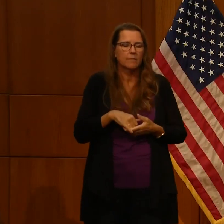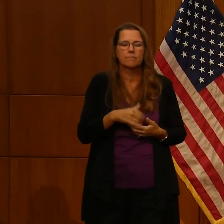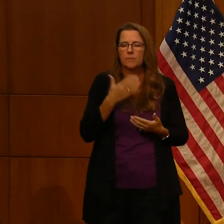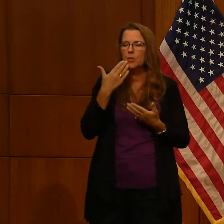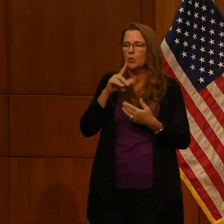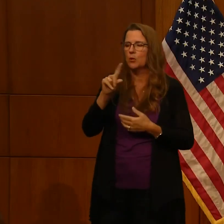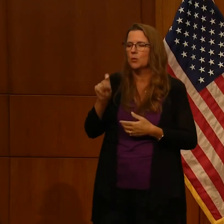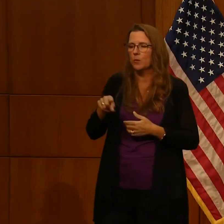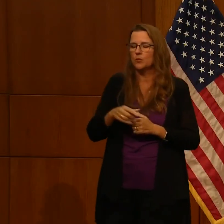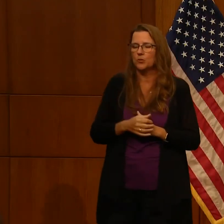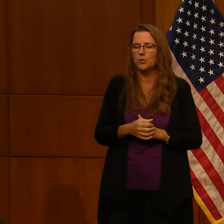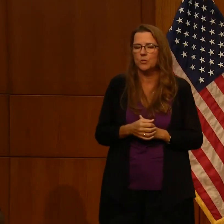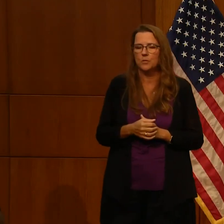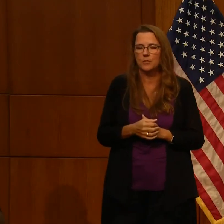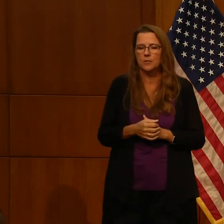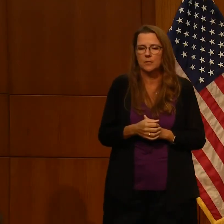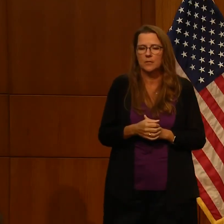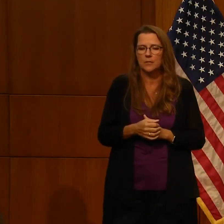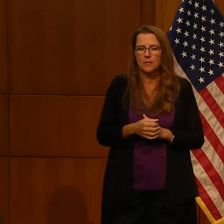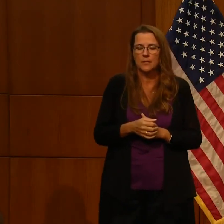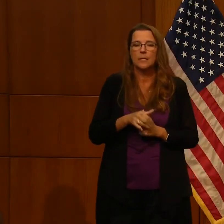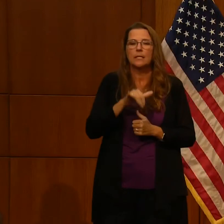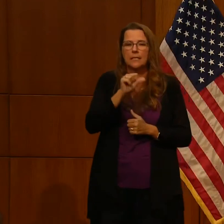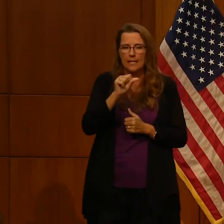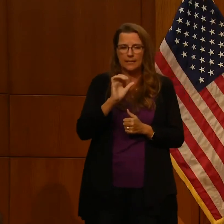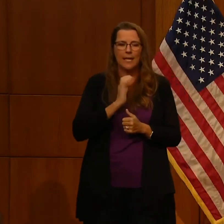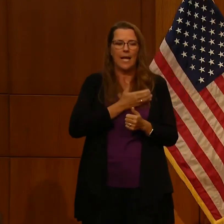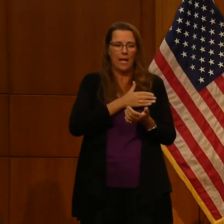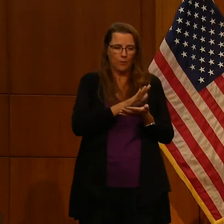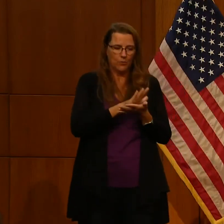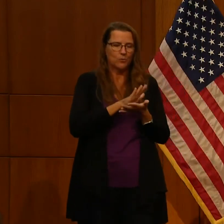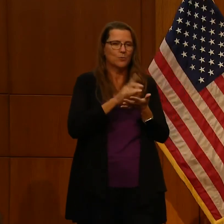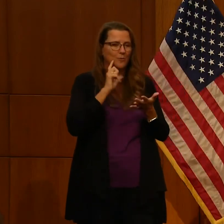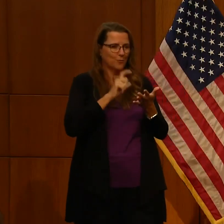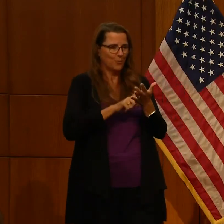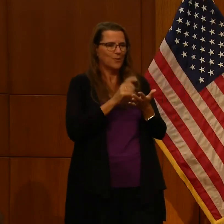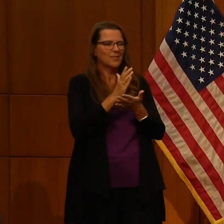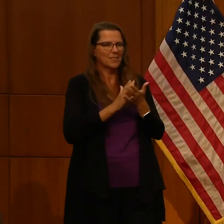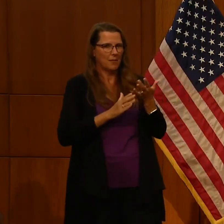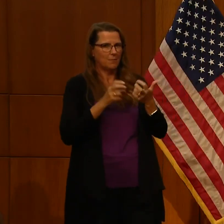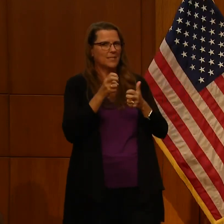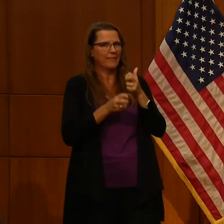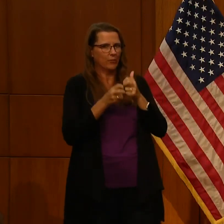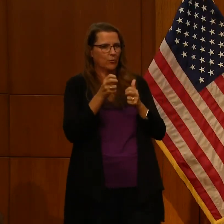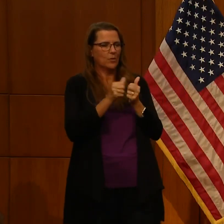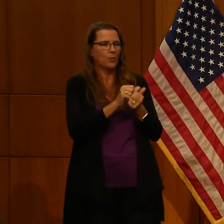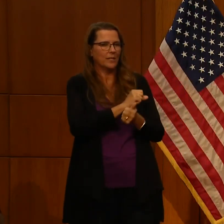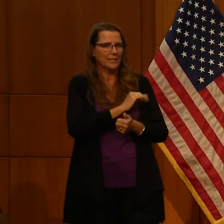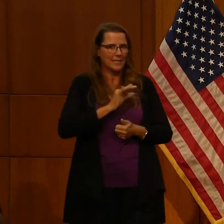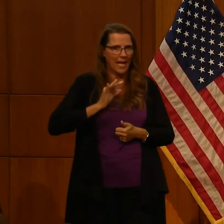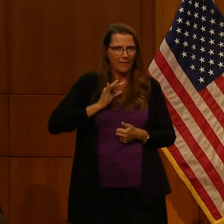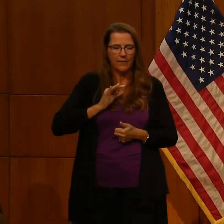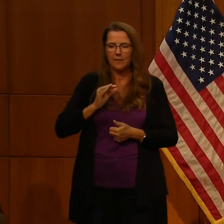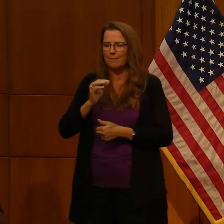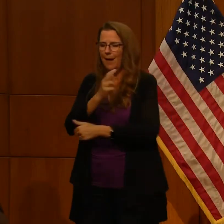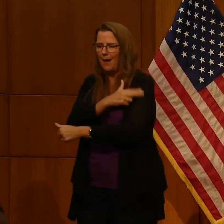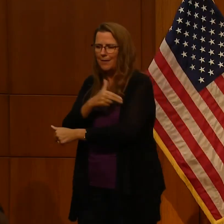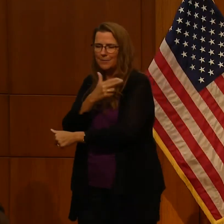WITHOUT ILLNESSES OR QUARANTINE, YOU KNOW HAVING IT AFFECT ANOTHER GOOD QUESTION OF IT.